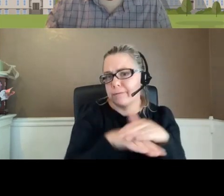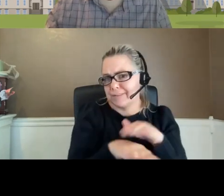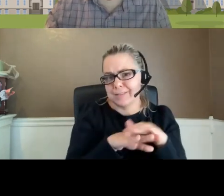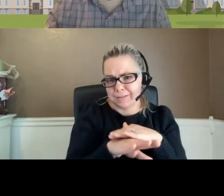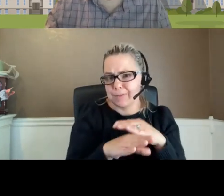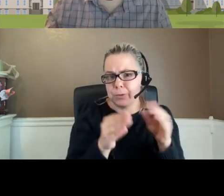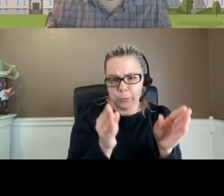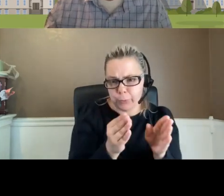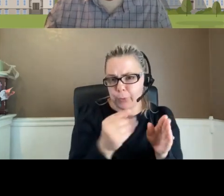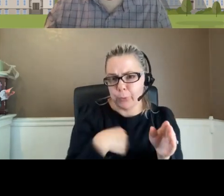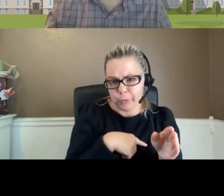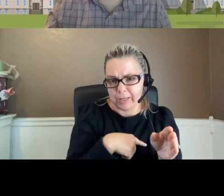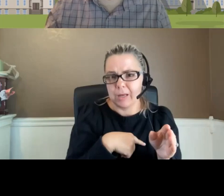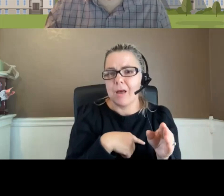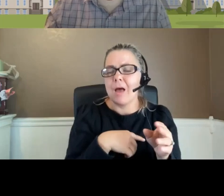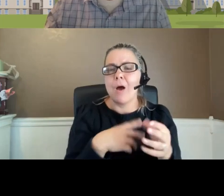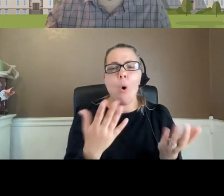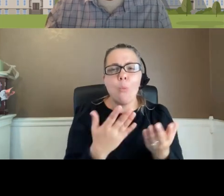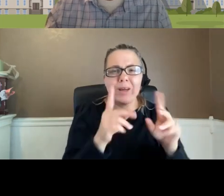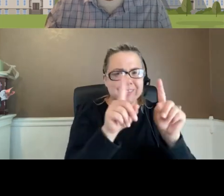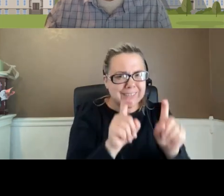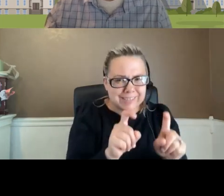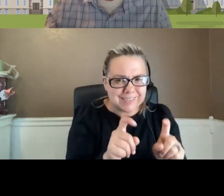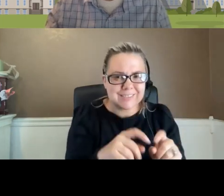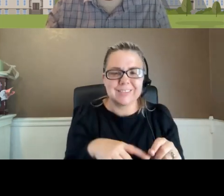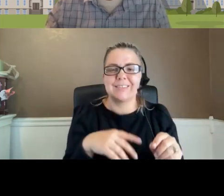that we're that we're testing, right? What is the scope? What are the accessibility standards